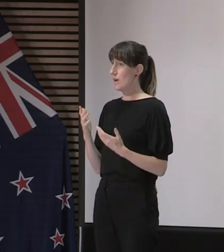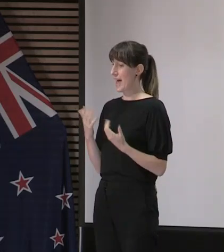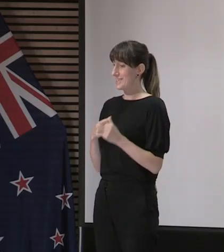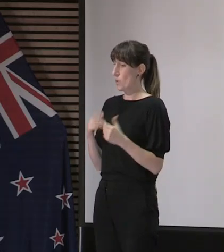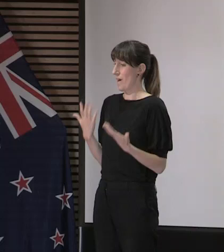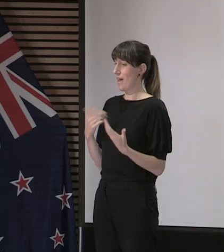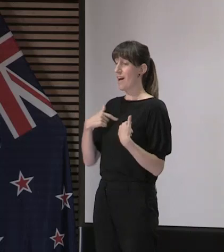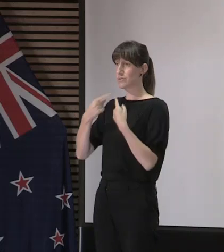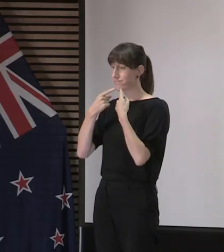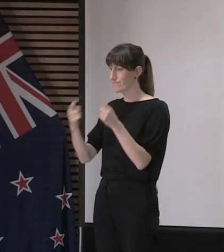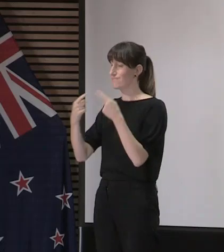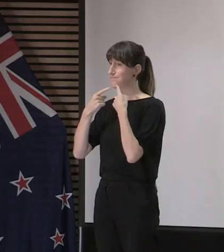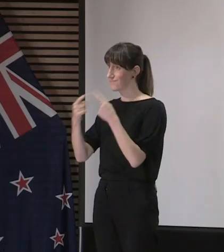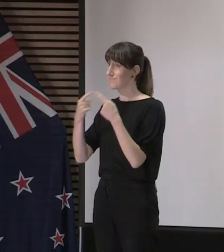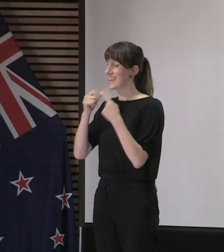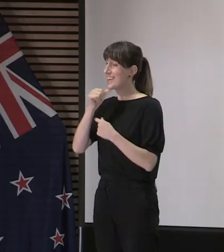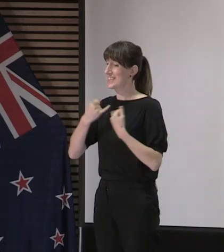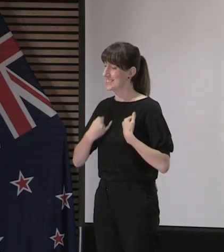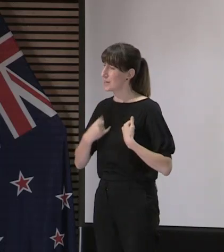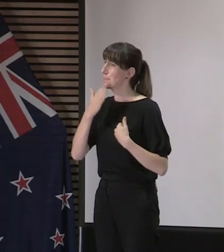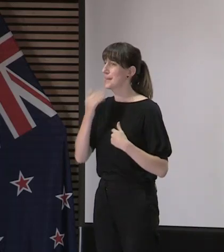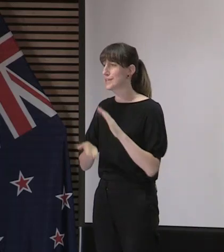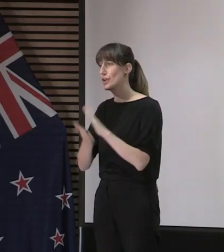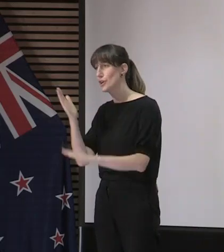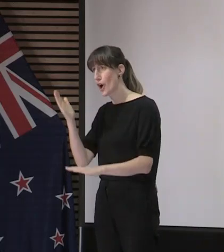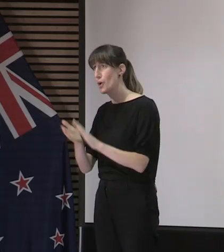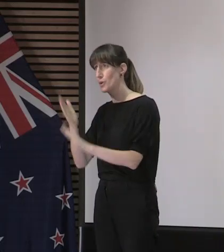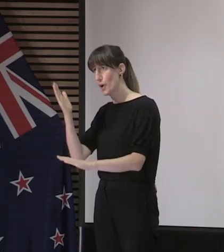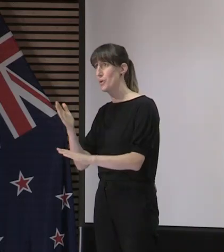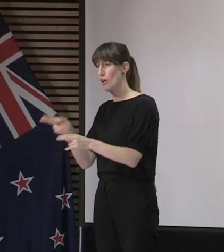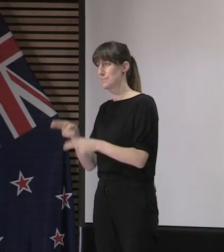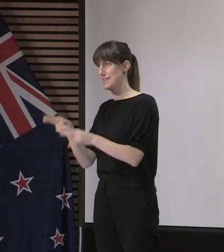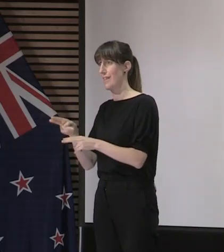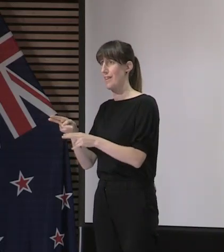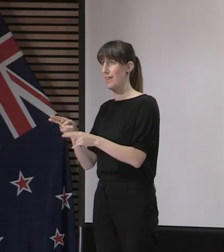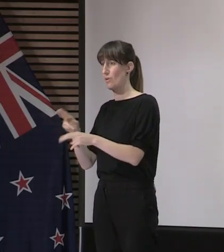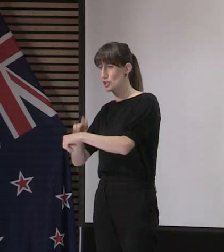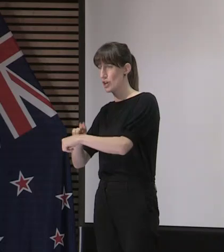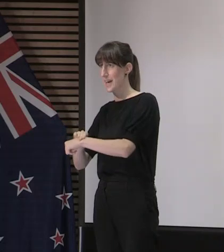similar? You'll have heard us through Alert